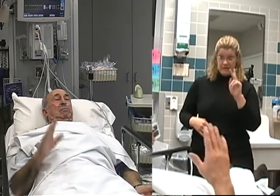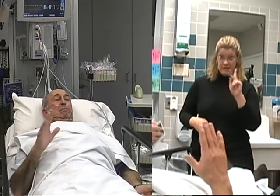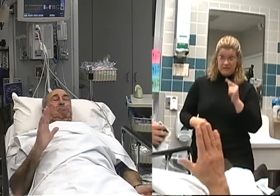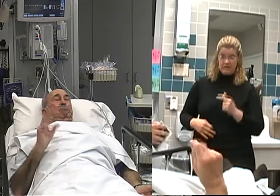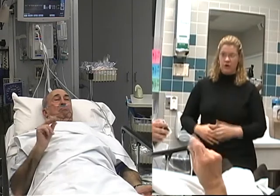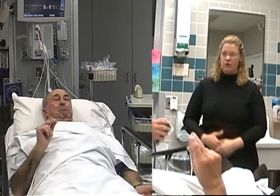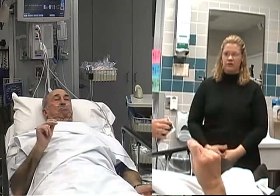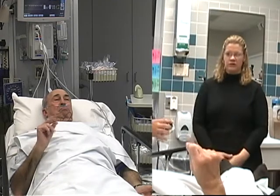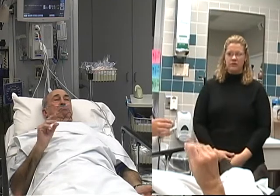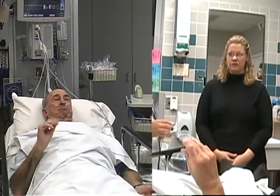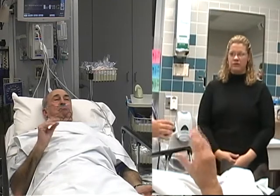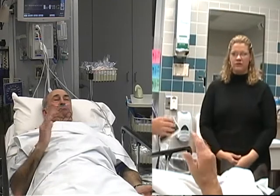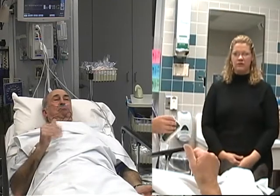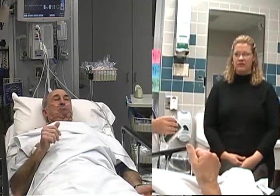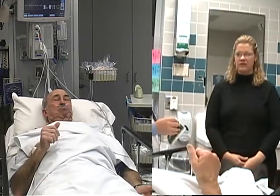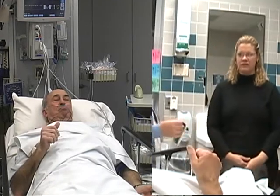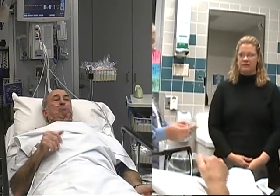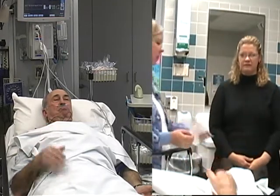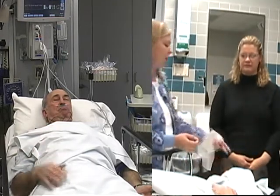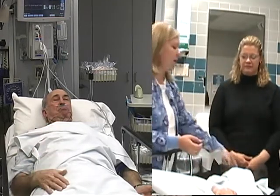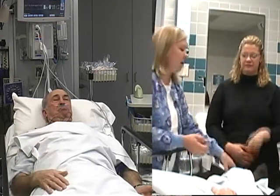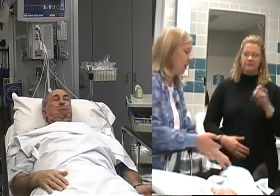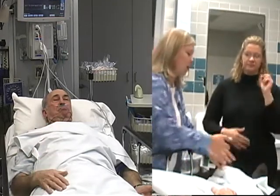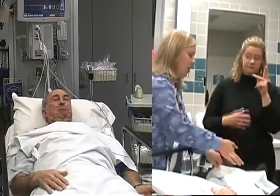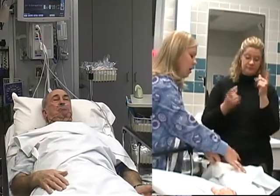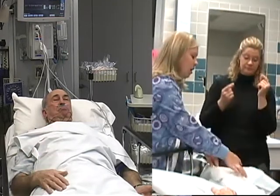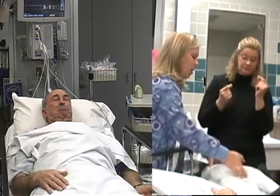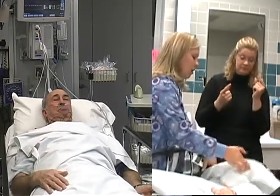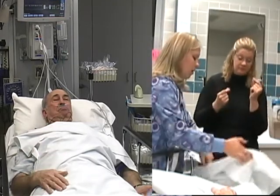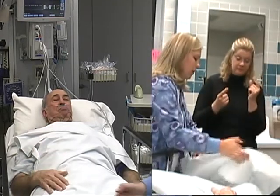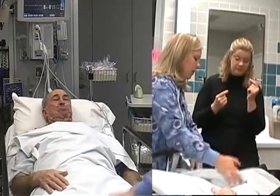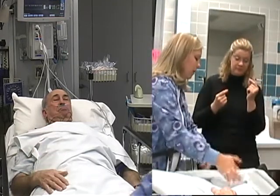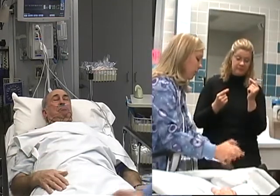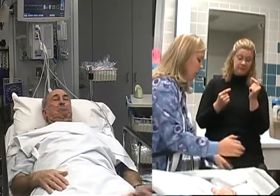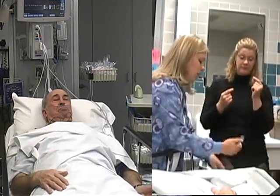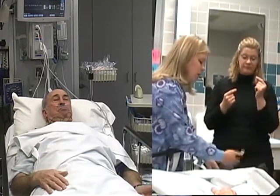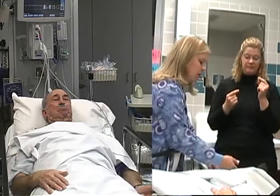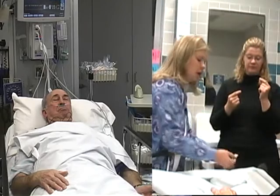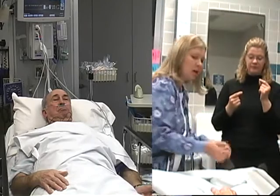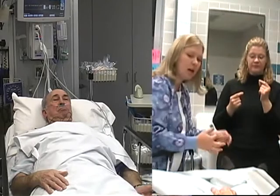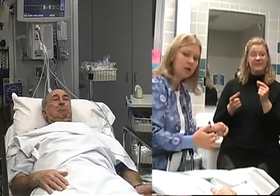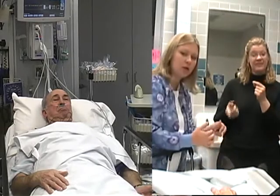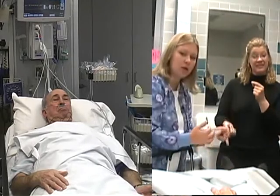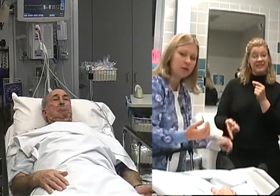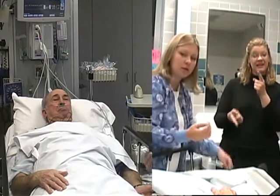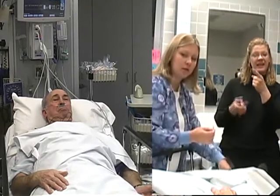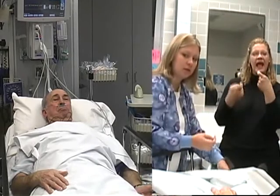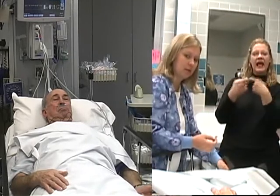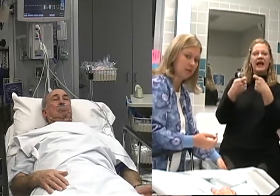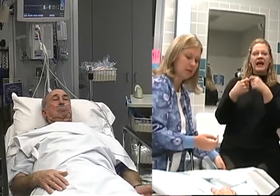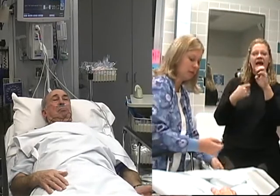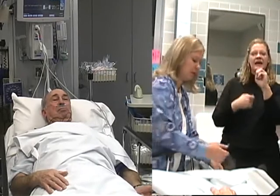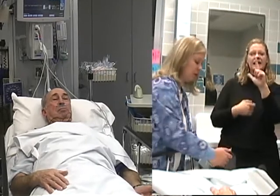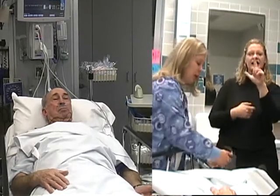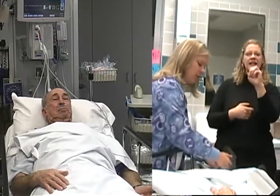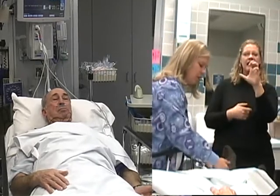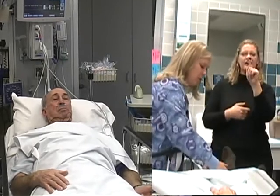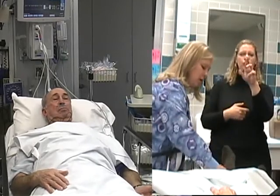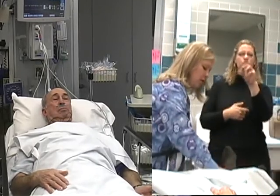I: No, no, never. T: Okay. T: Um, these are little electrodes. There's ten of them.